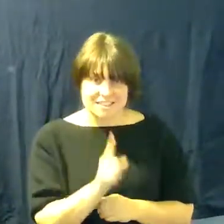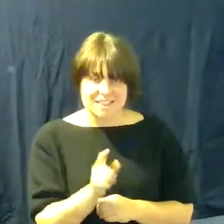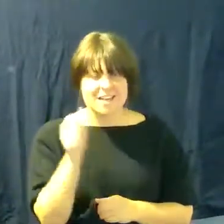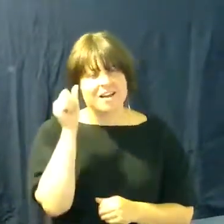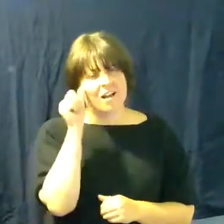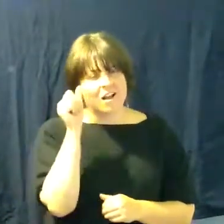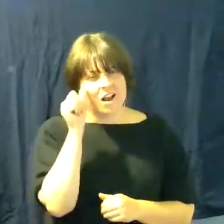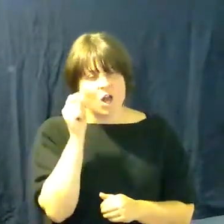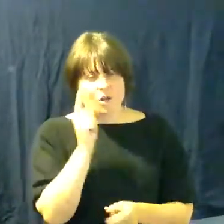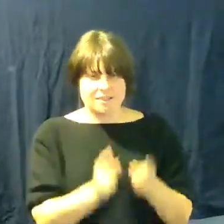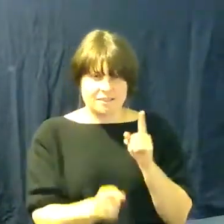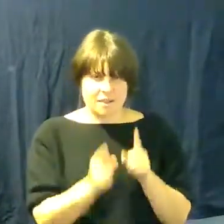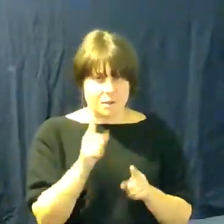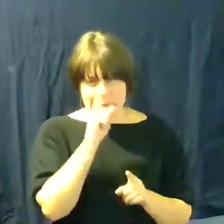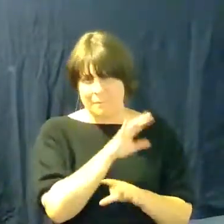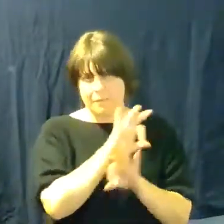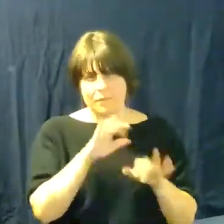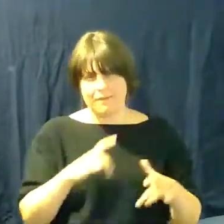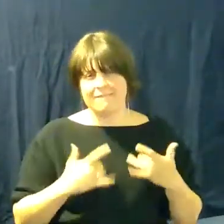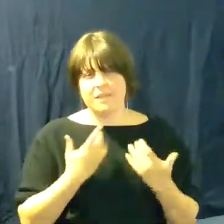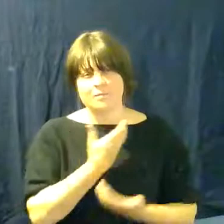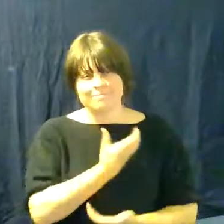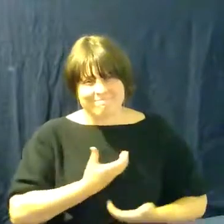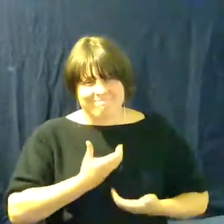down and enjoy it together.